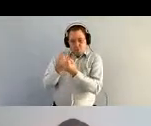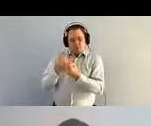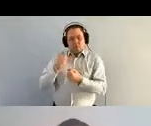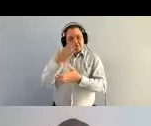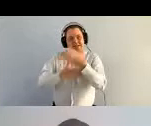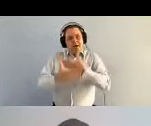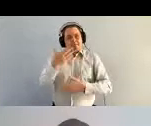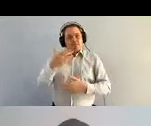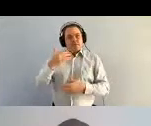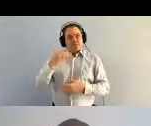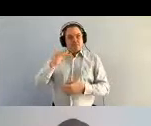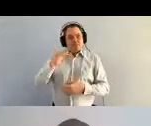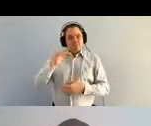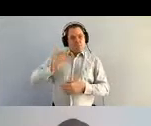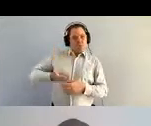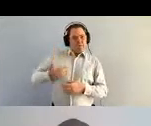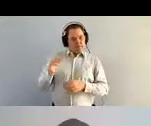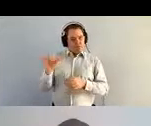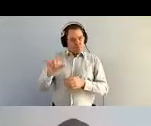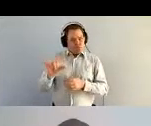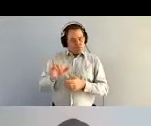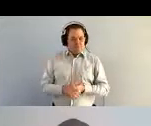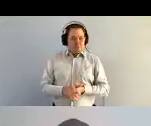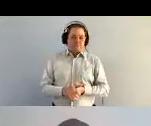mental health and psychosocial interventions need to be